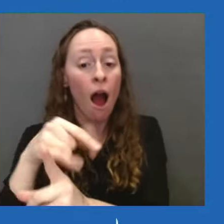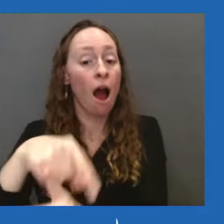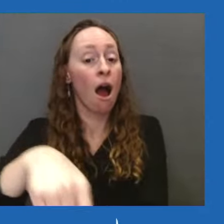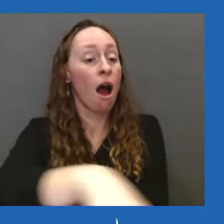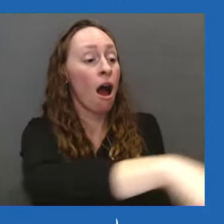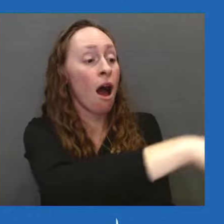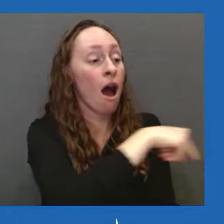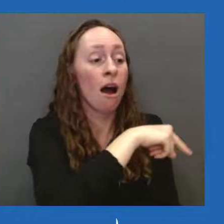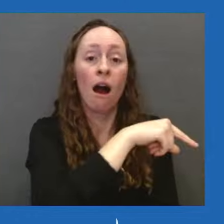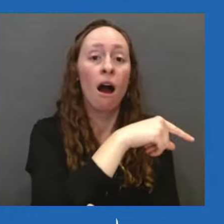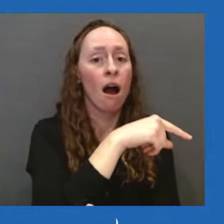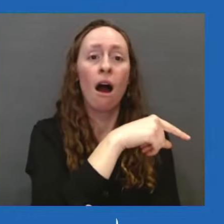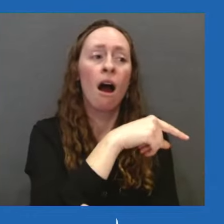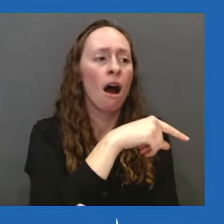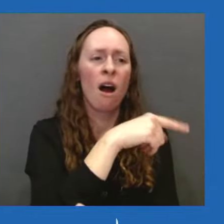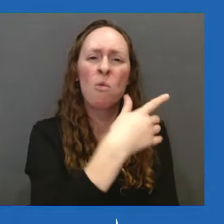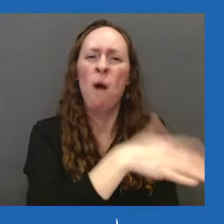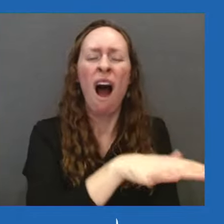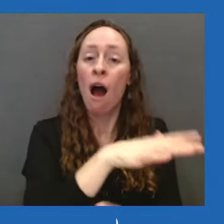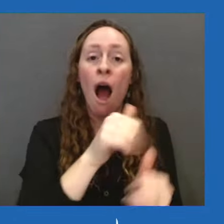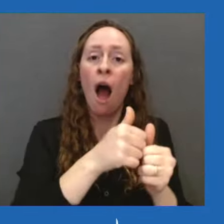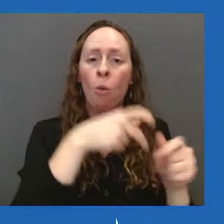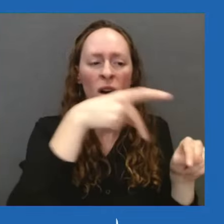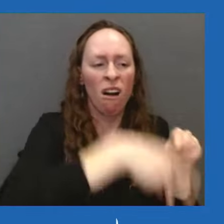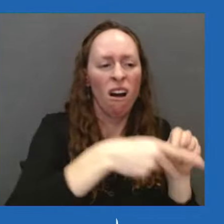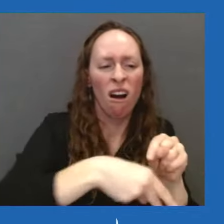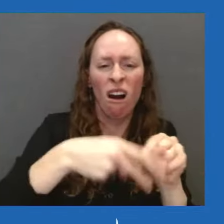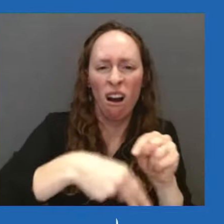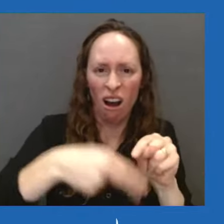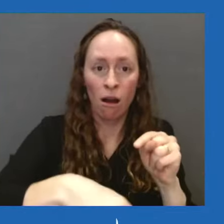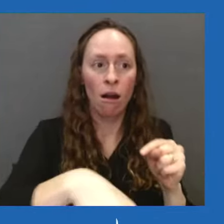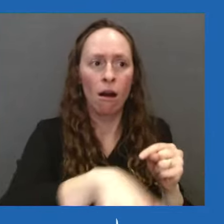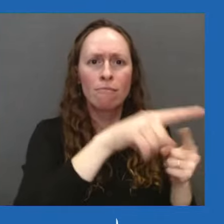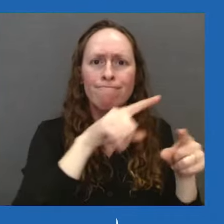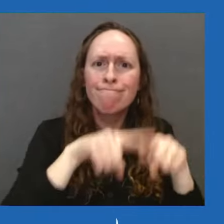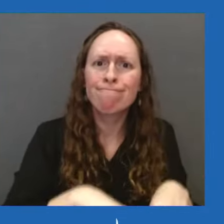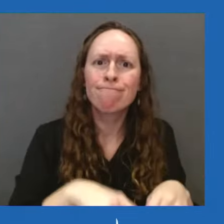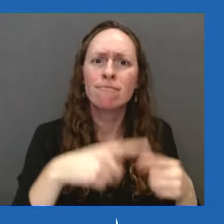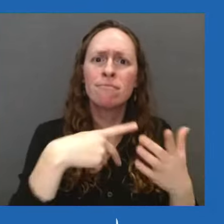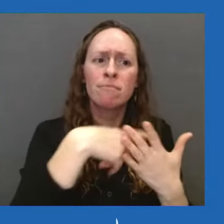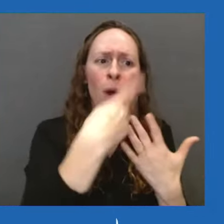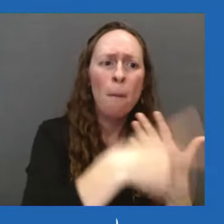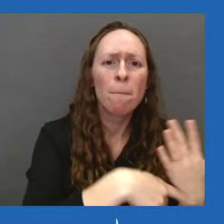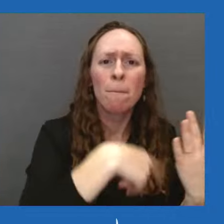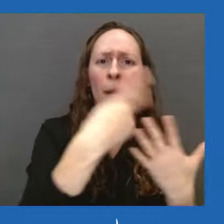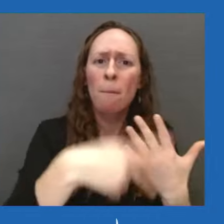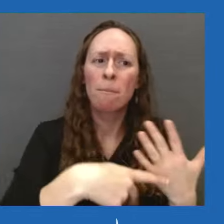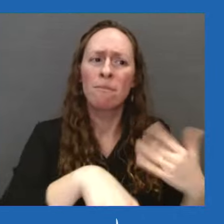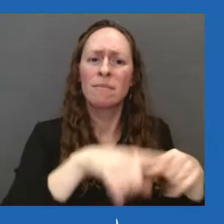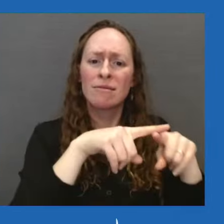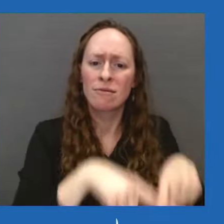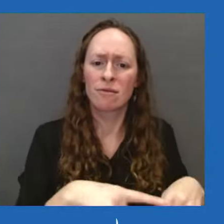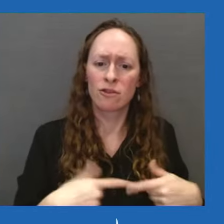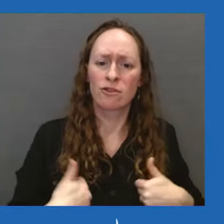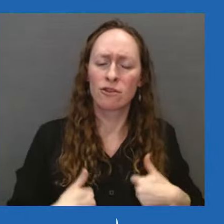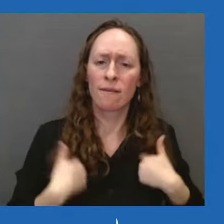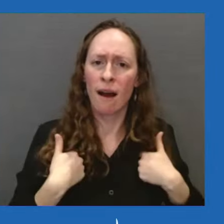that we paid for -- and, by the way, I cut the federal deficit by over $7 billion [$1 trillion] while doing all this.